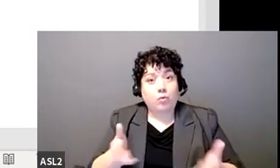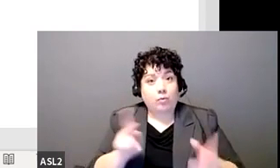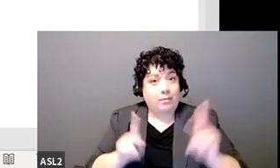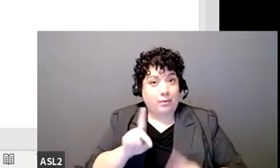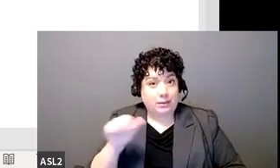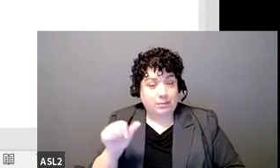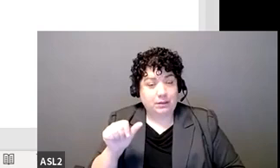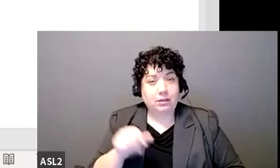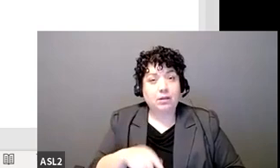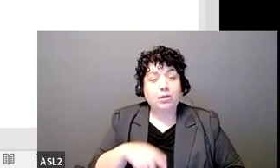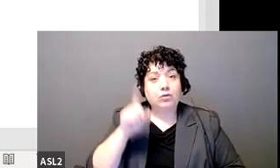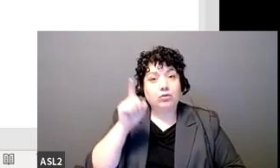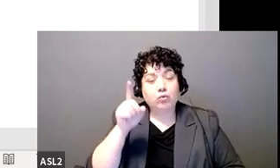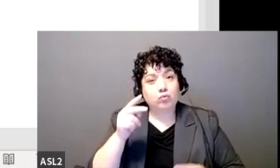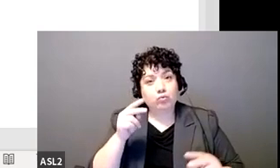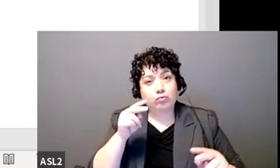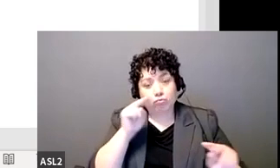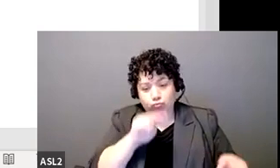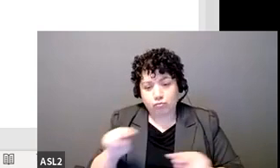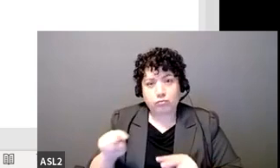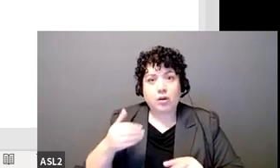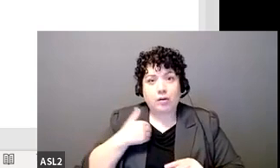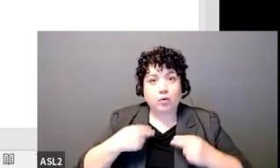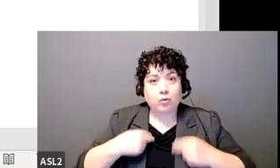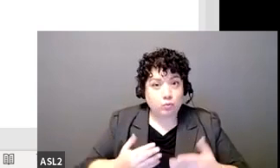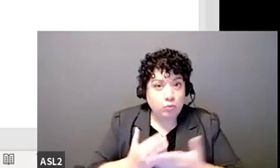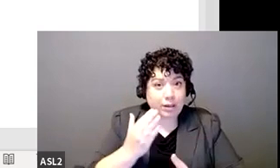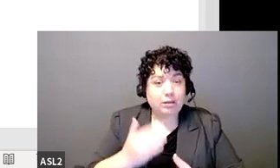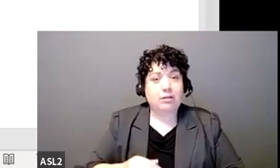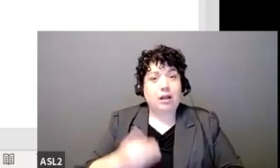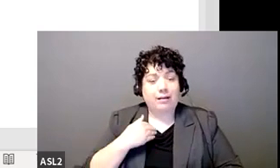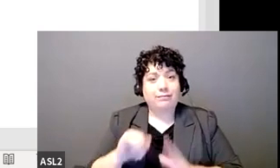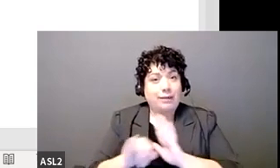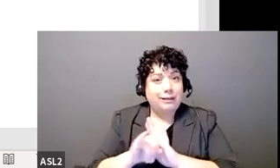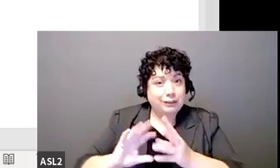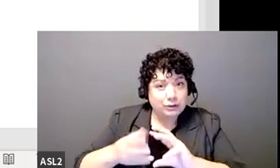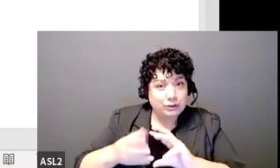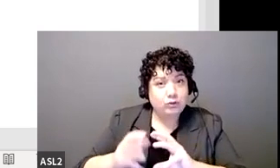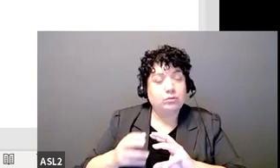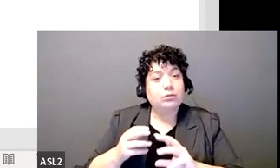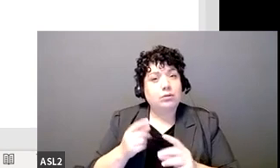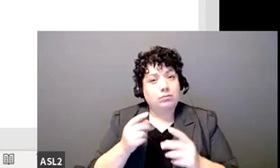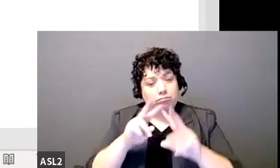an intersectional and human rights-based approach to supporting system navigation led by and for